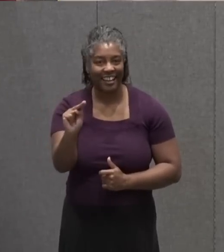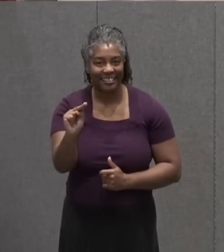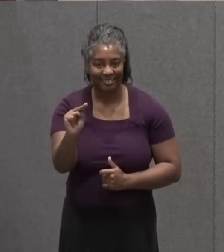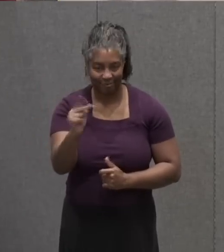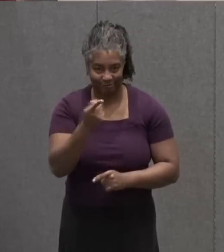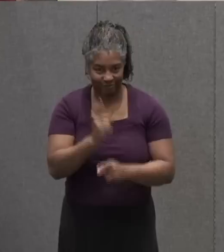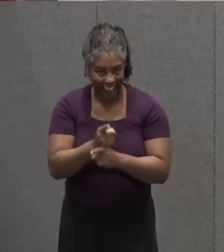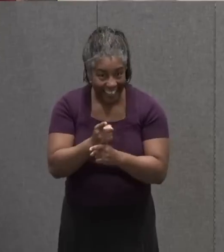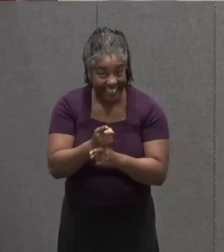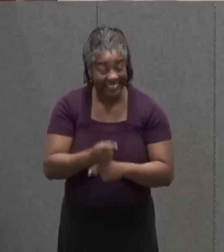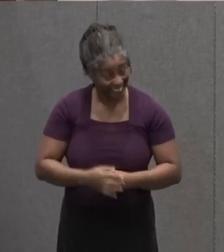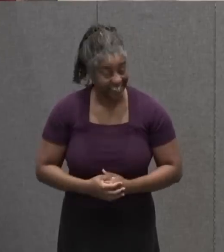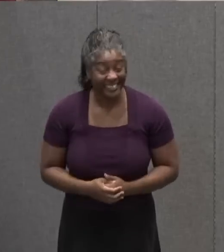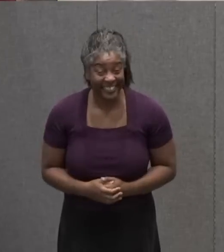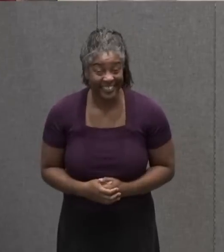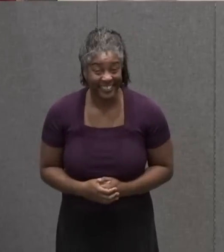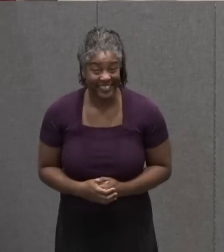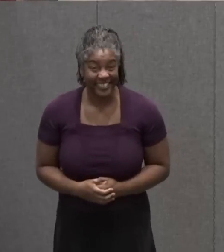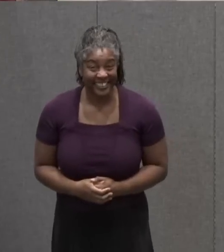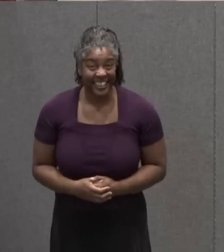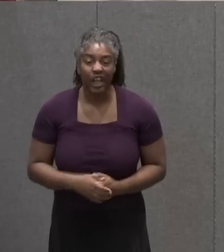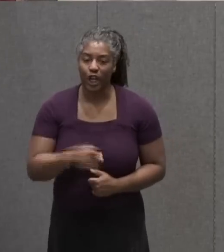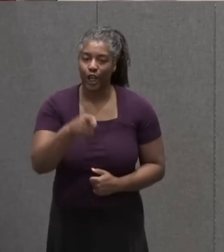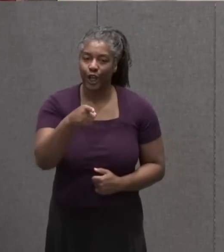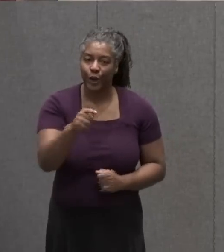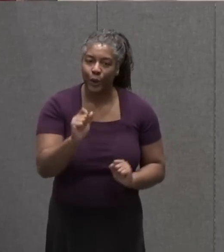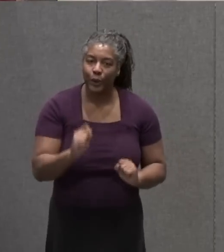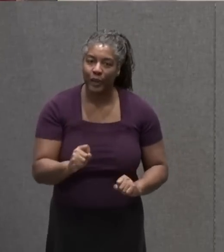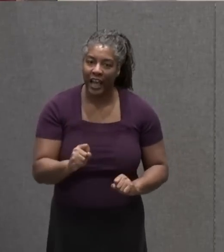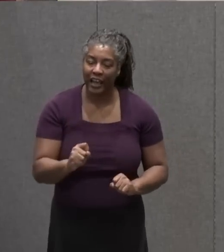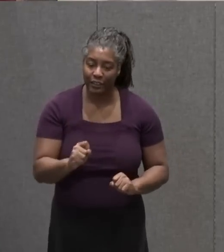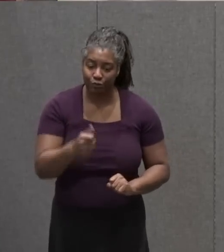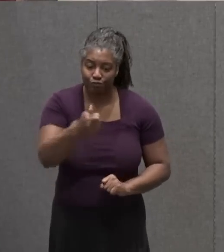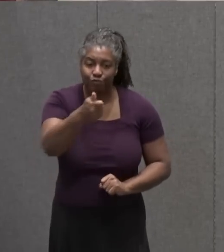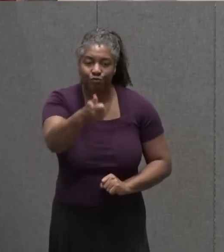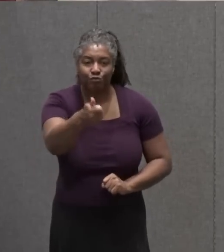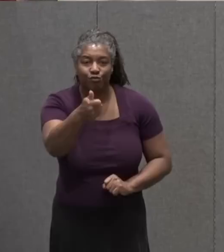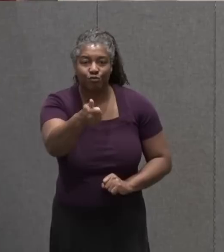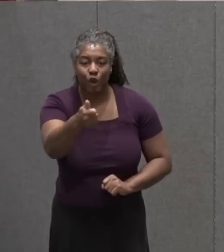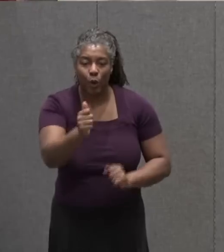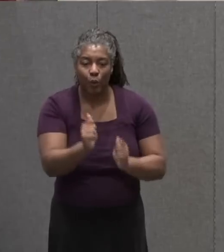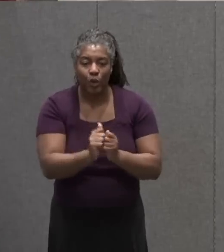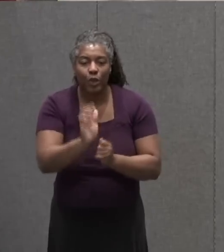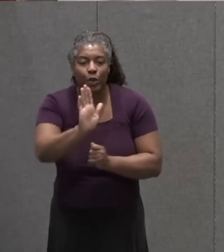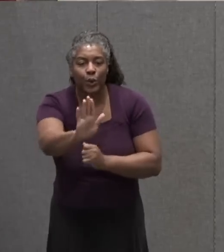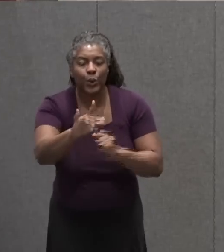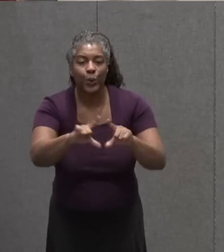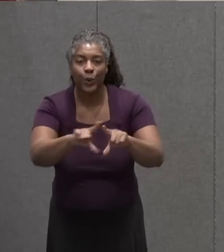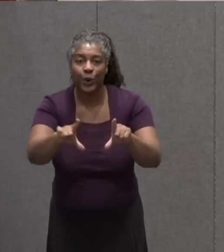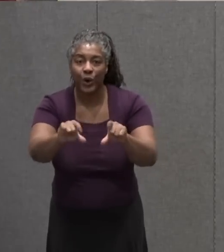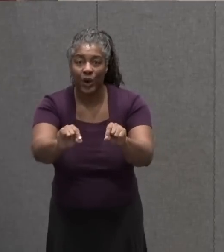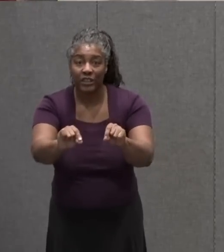You can do this same activity with your letter cards. You can create real words